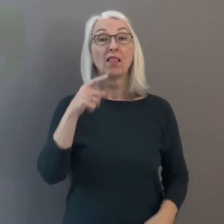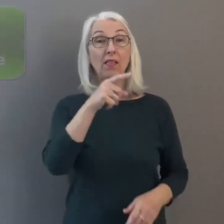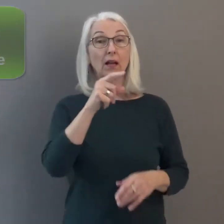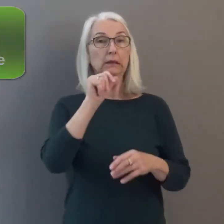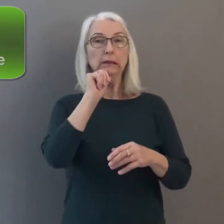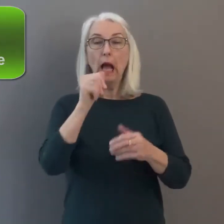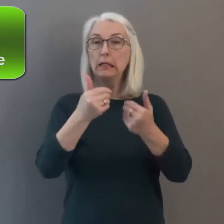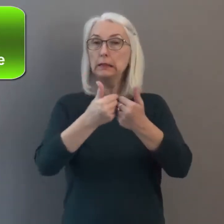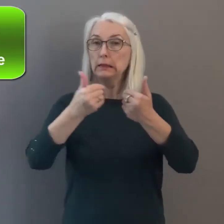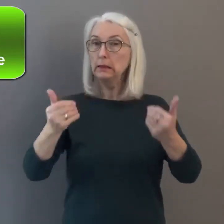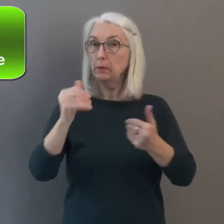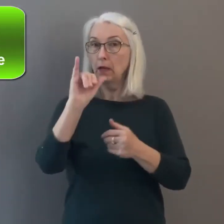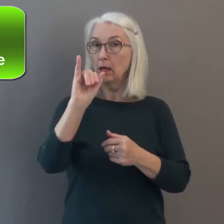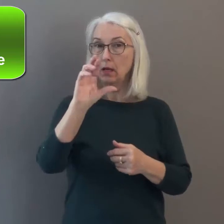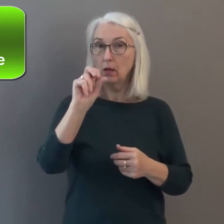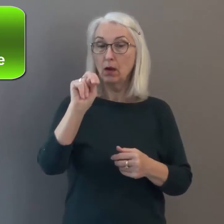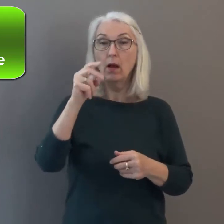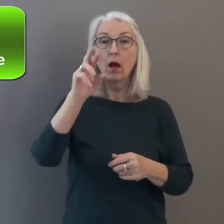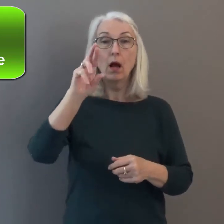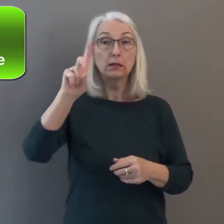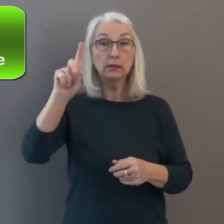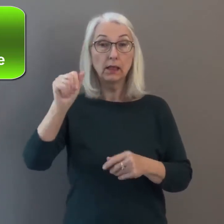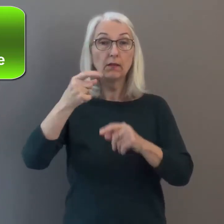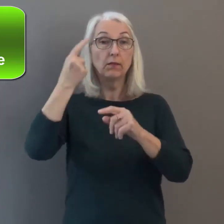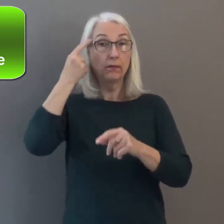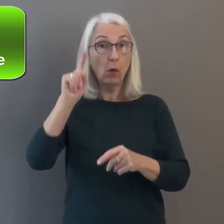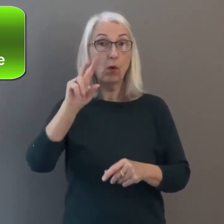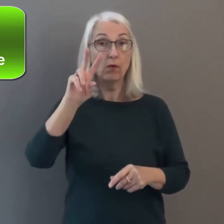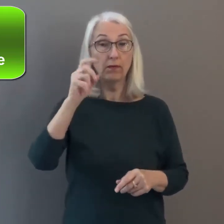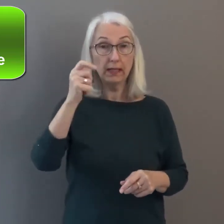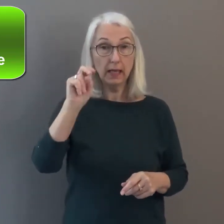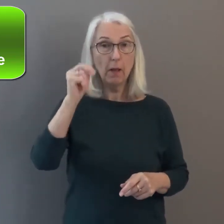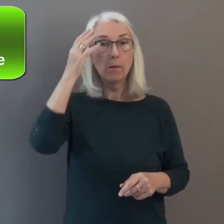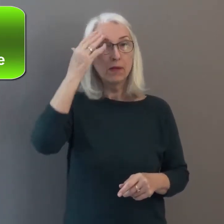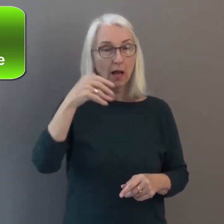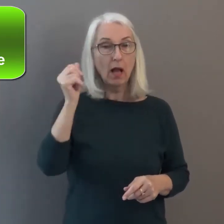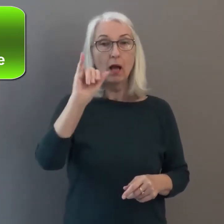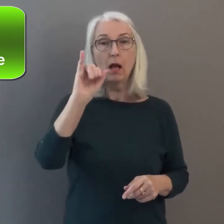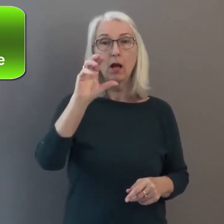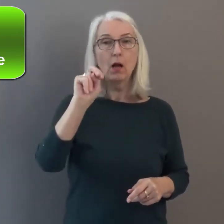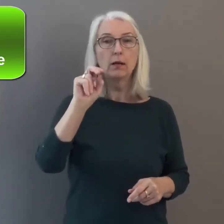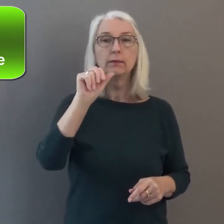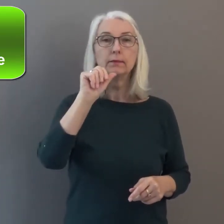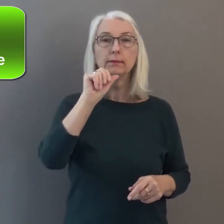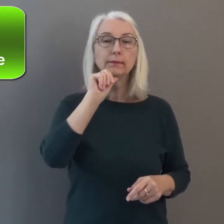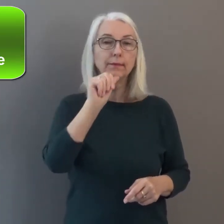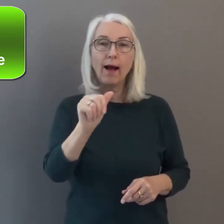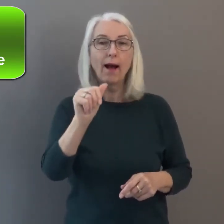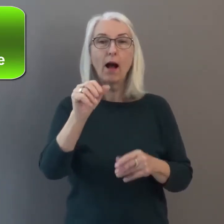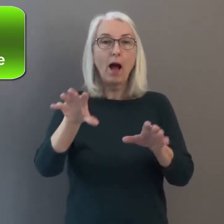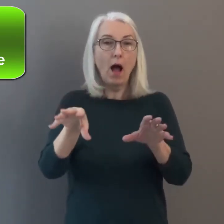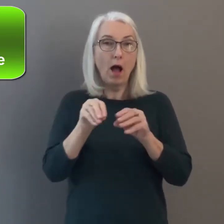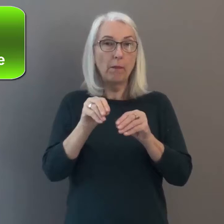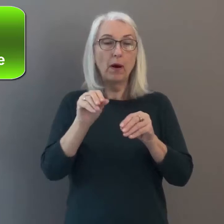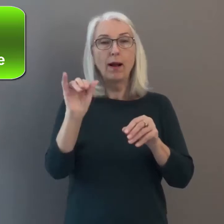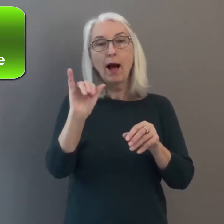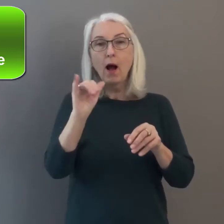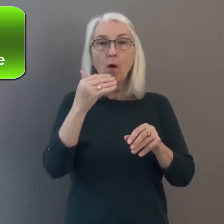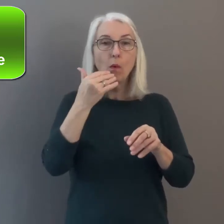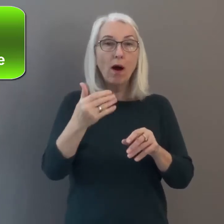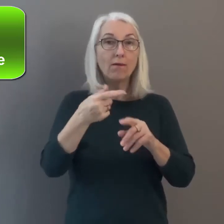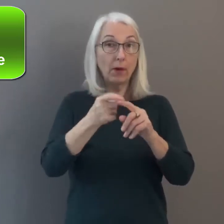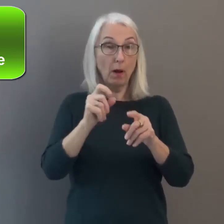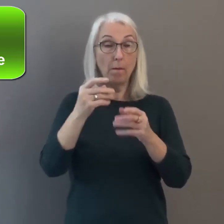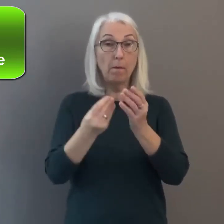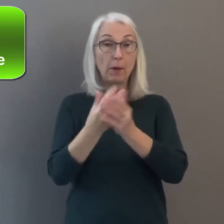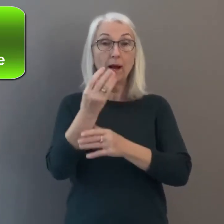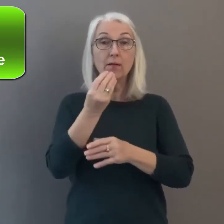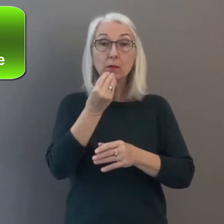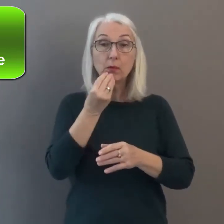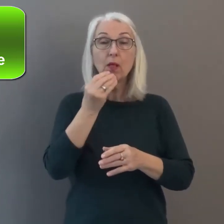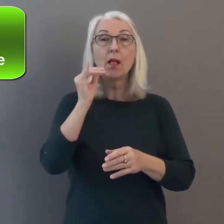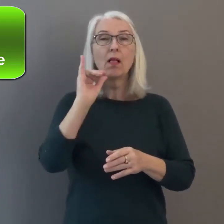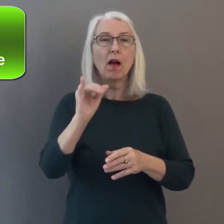There is not a separate iron RDA for vegans because iron isn’t absorbed as well from plant foods,